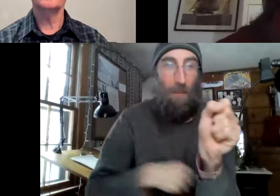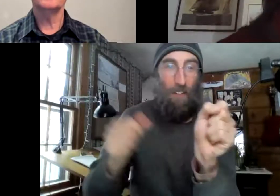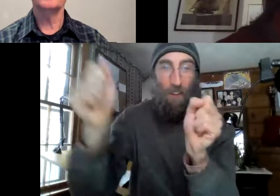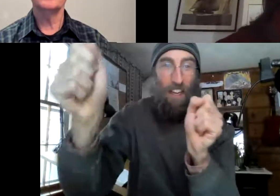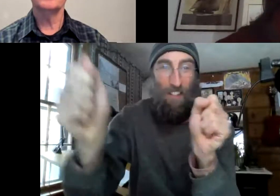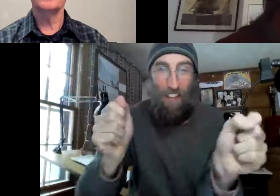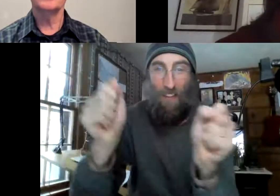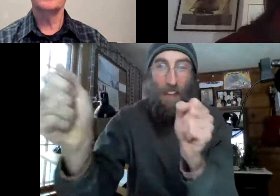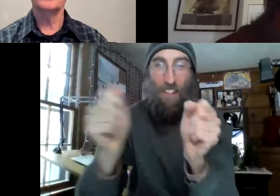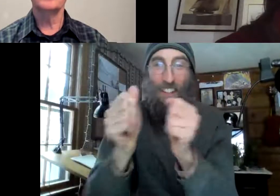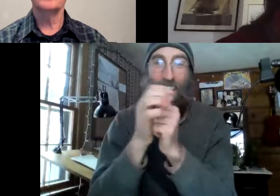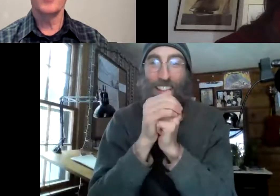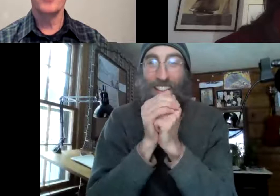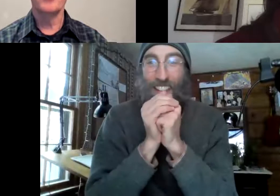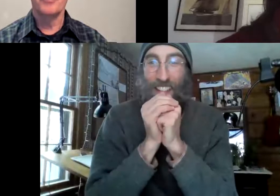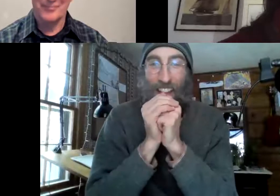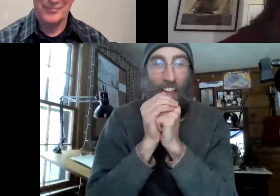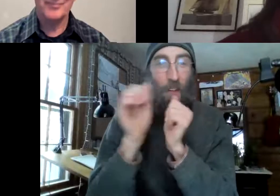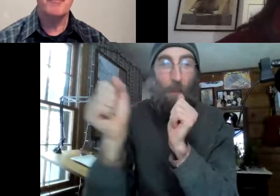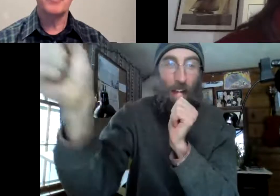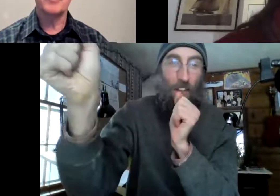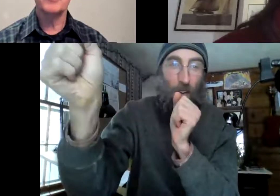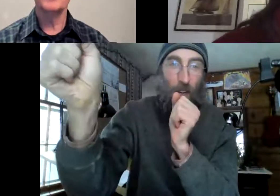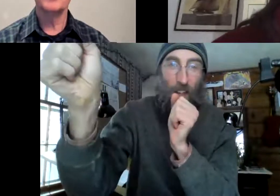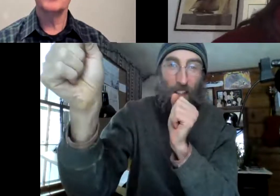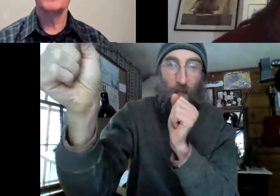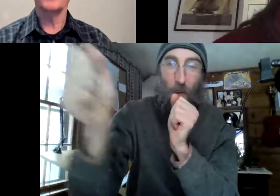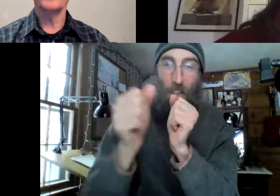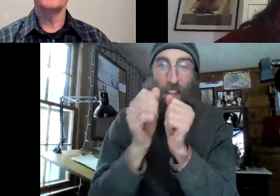object for each thing you mentioned... I guess a banjo, a Civil War